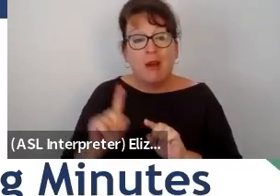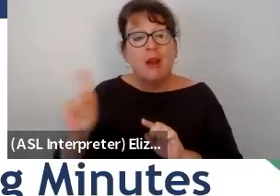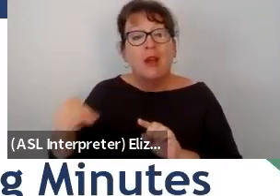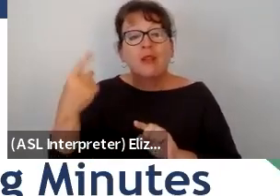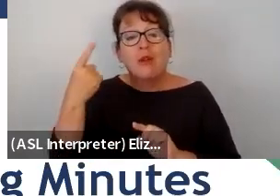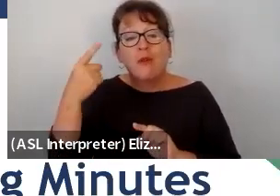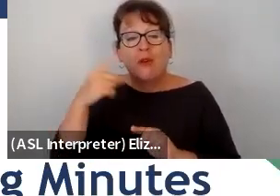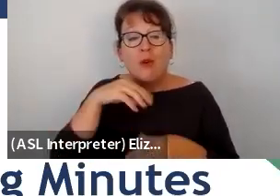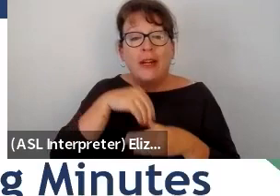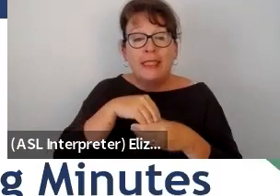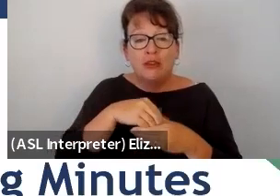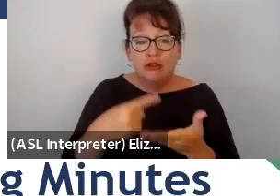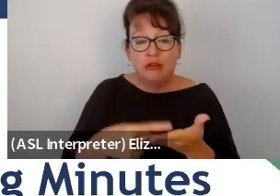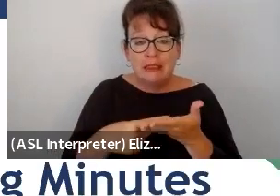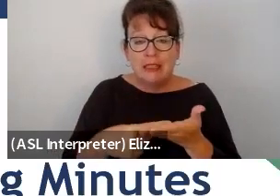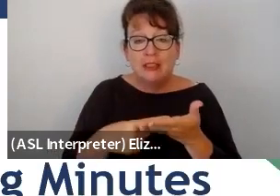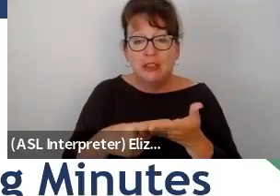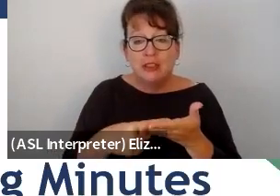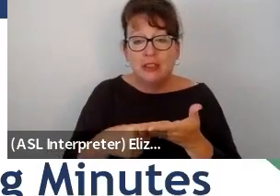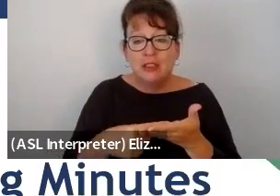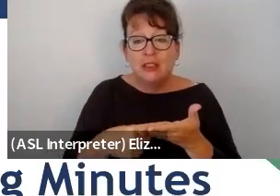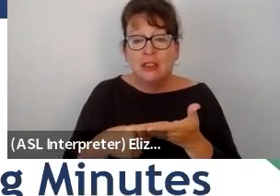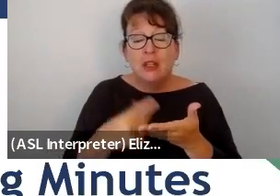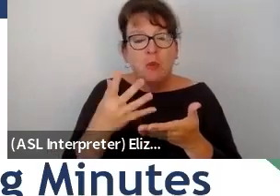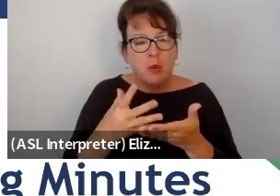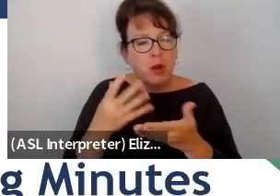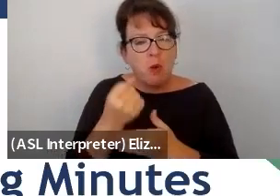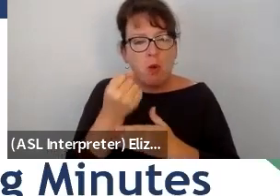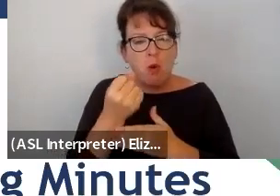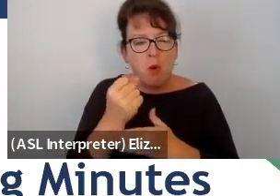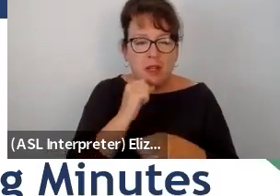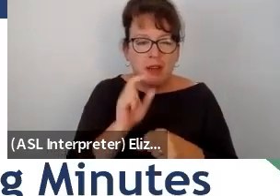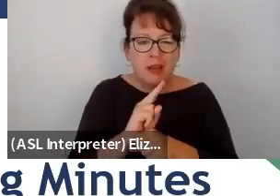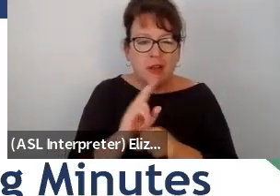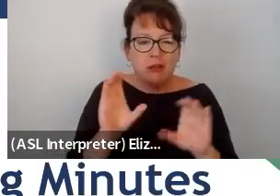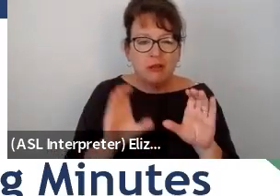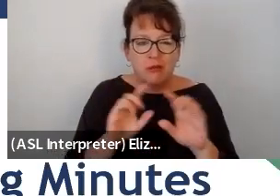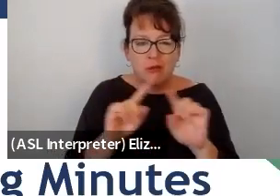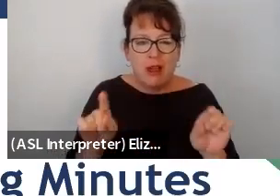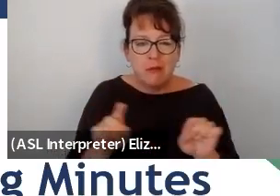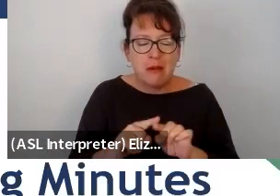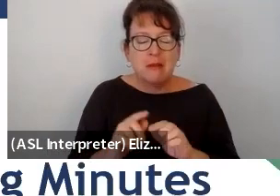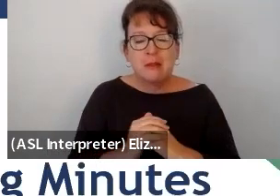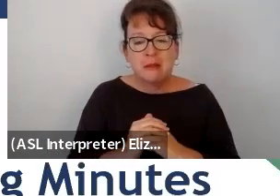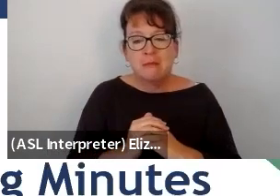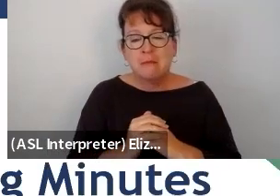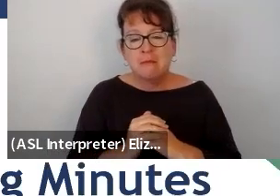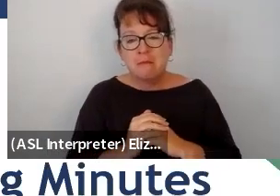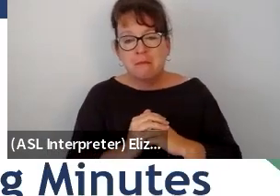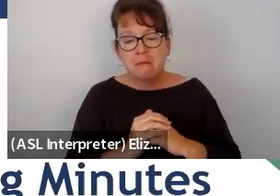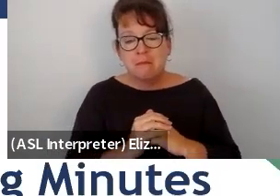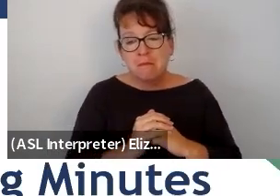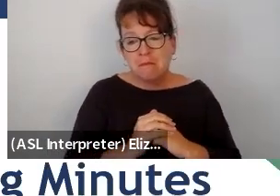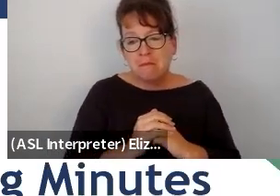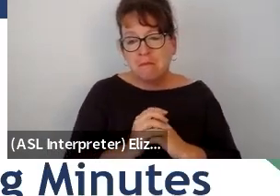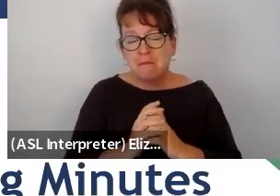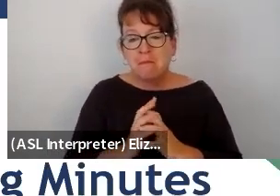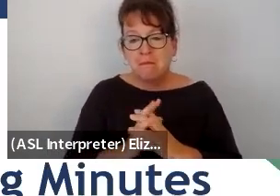Thank you, Ale and Jennifer, for your really important remarks, kind of putting this